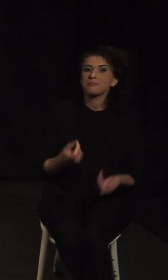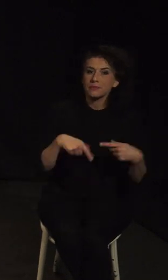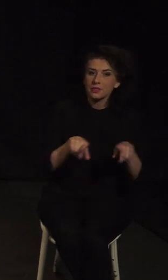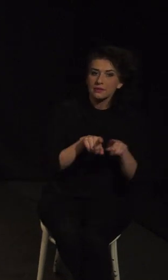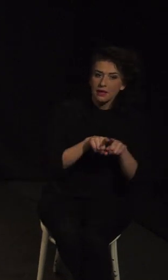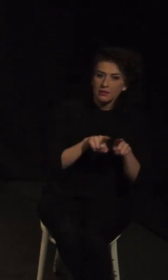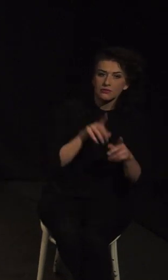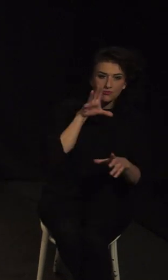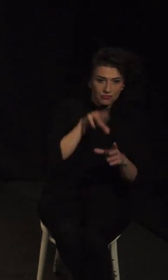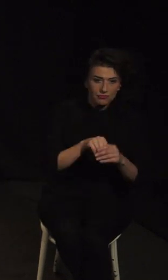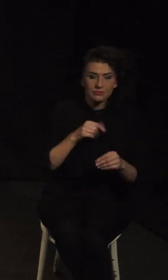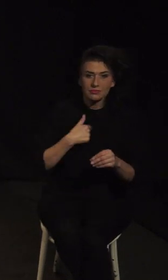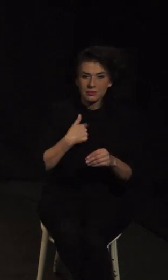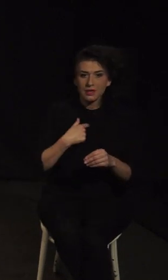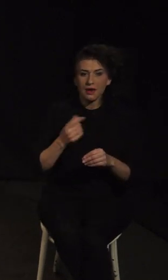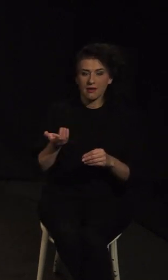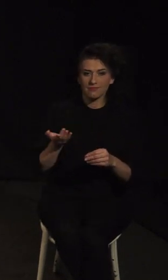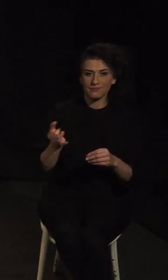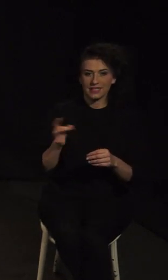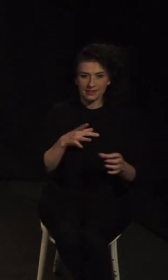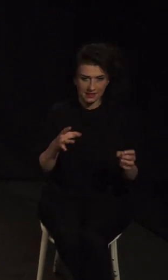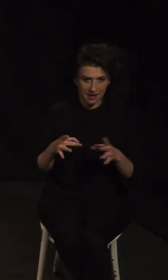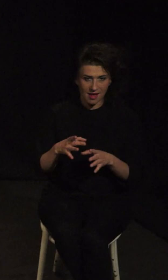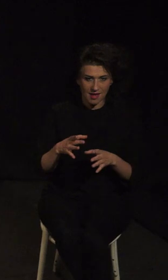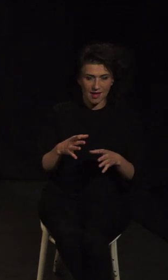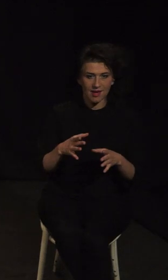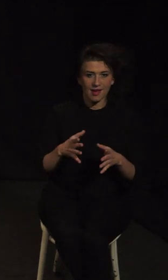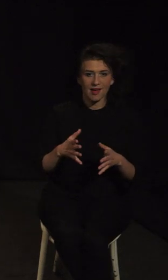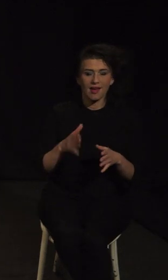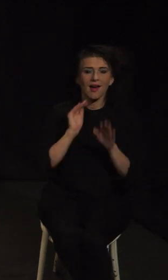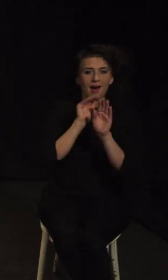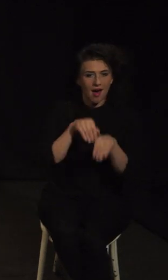I also played it in Polish in Australia.